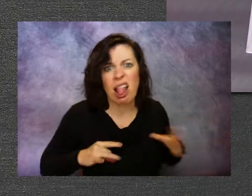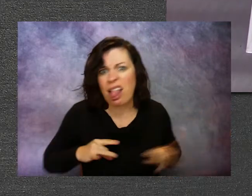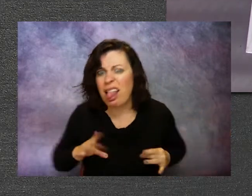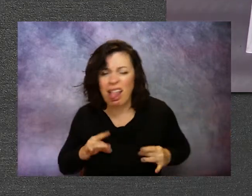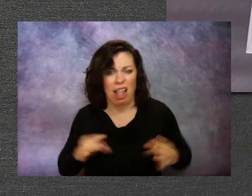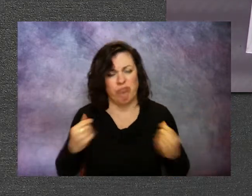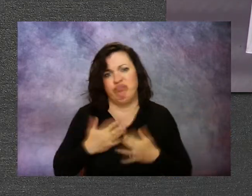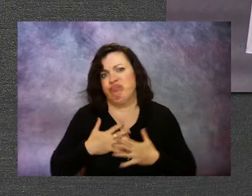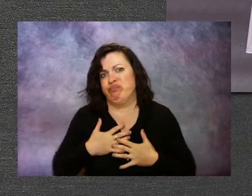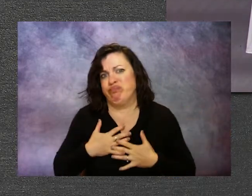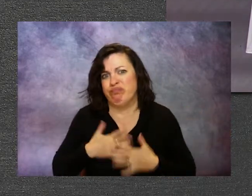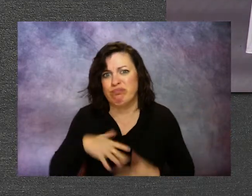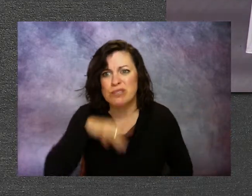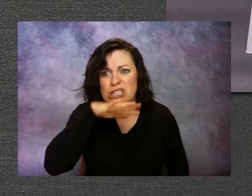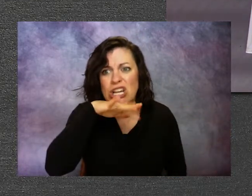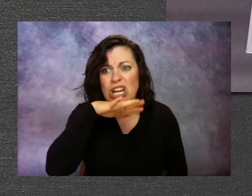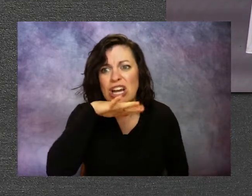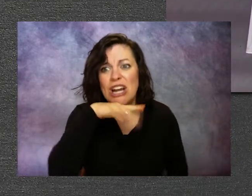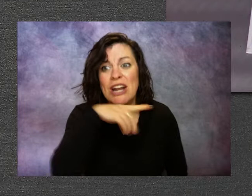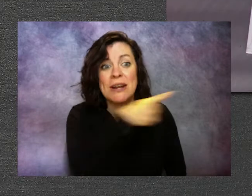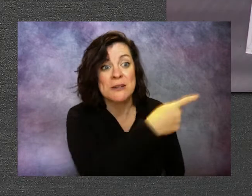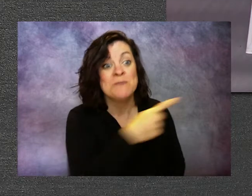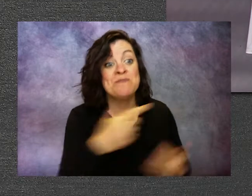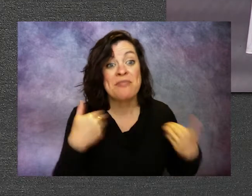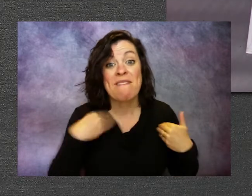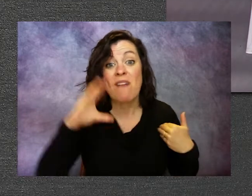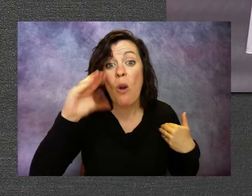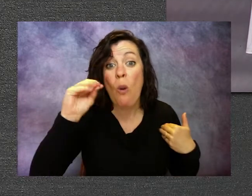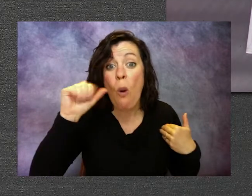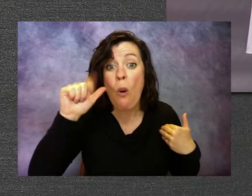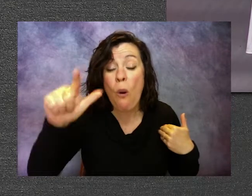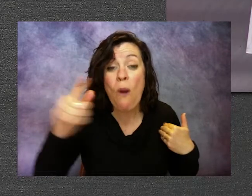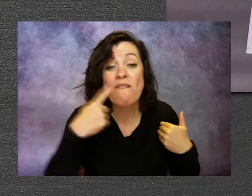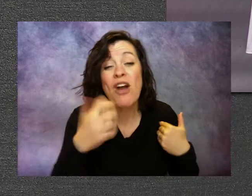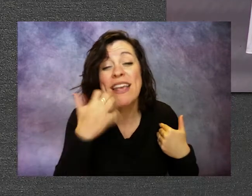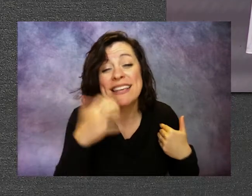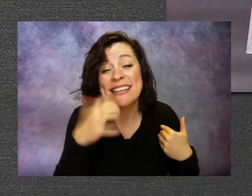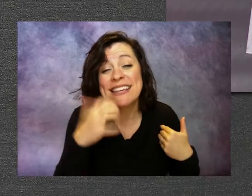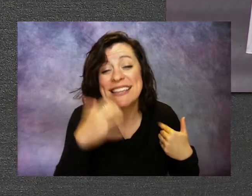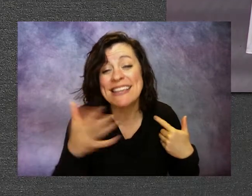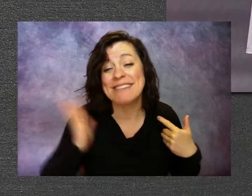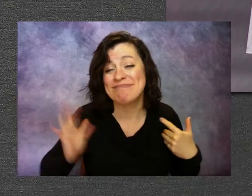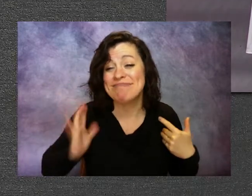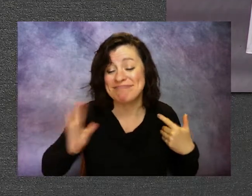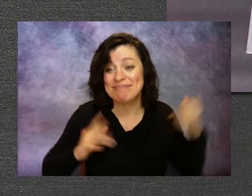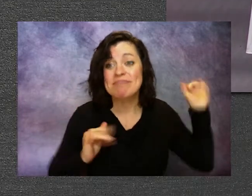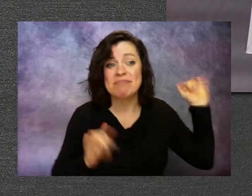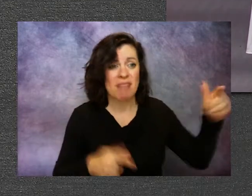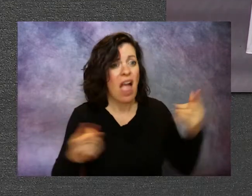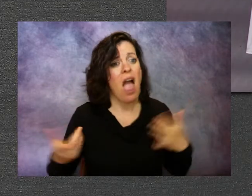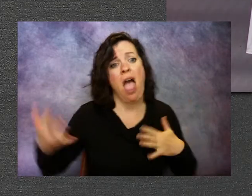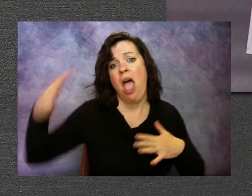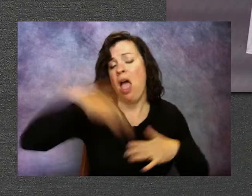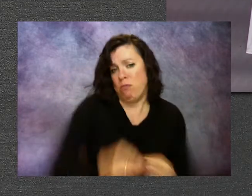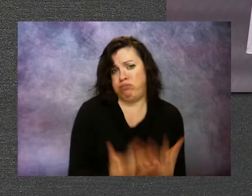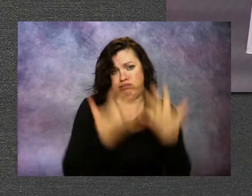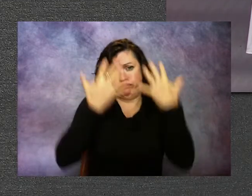He slid down a coal shoot and got the dirtiest of all. In fact, he changed from a white dog with black spots